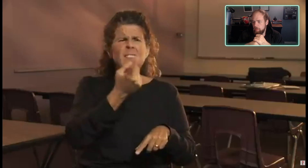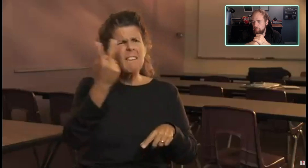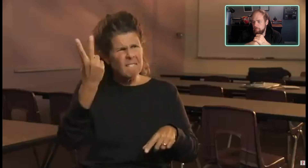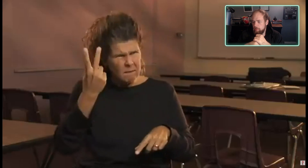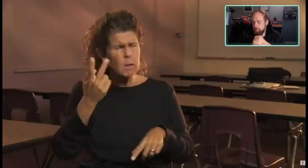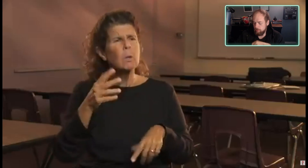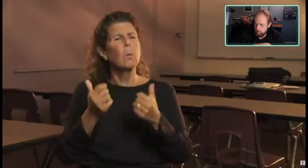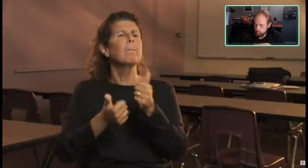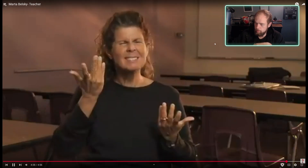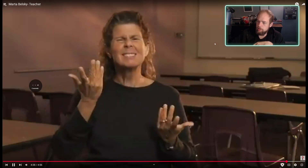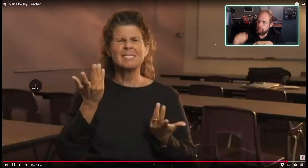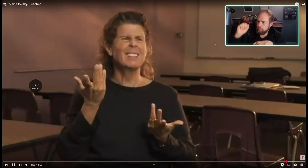know I have a few I don't what is